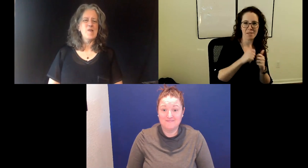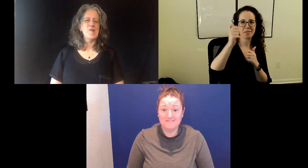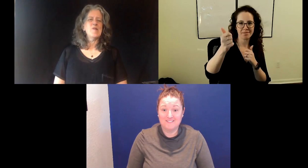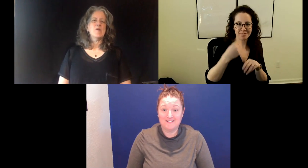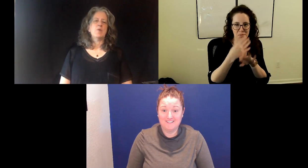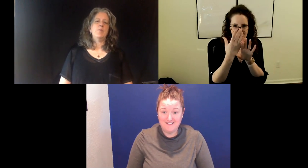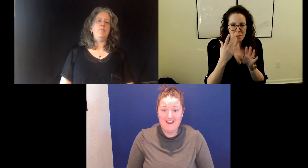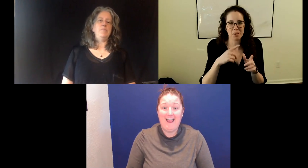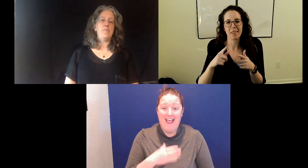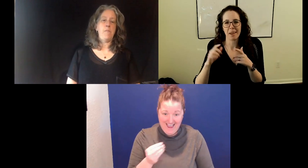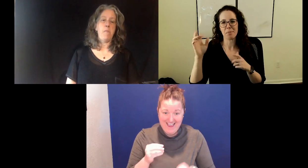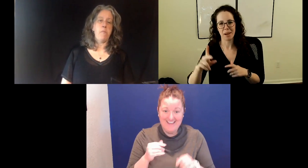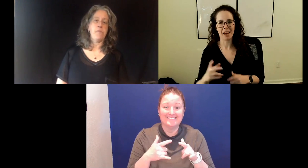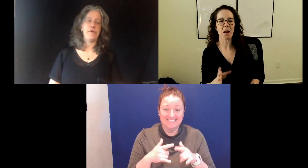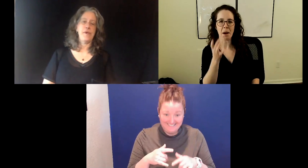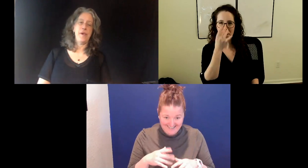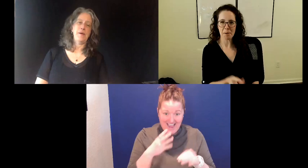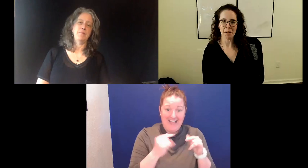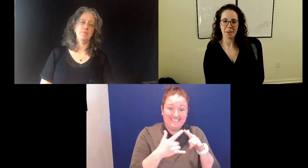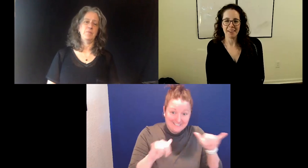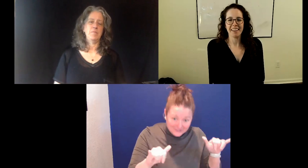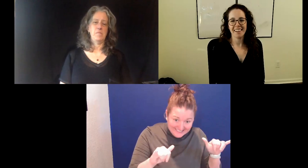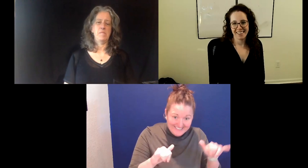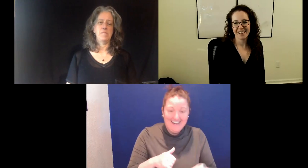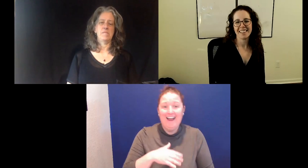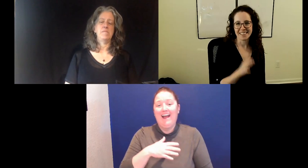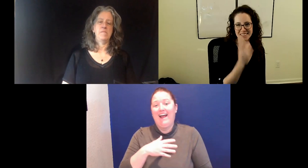you know in person experience that we had having the remote experience is interesting but you must